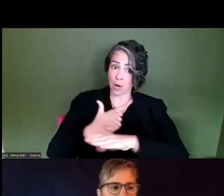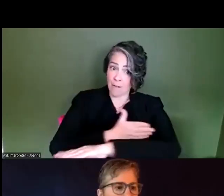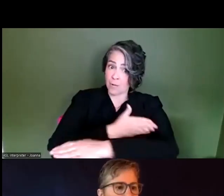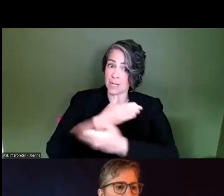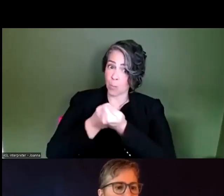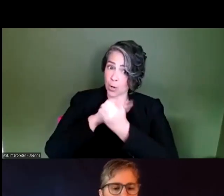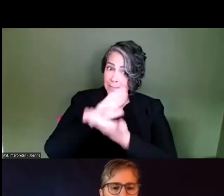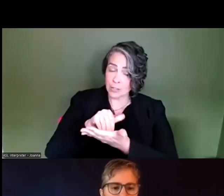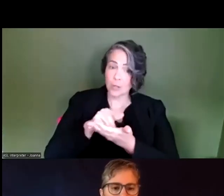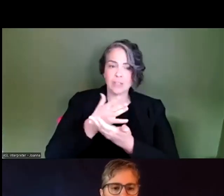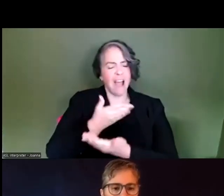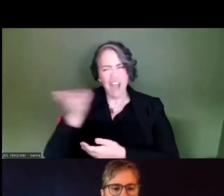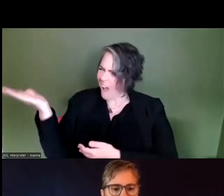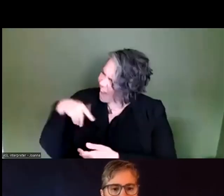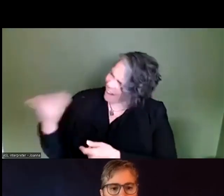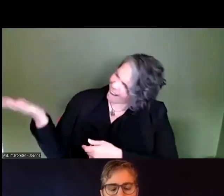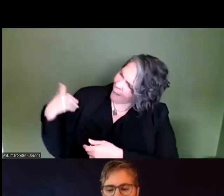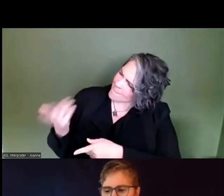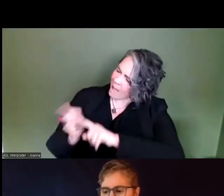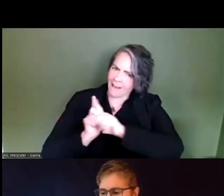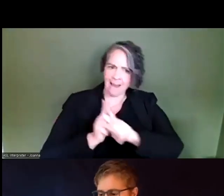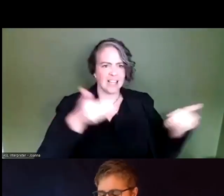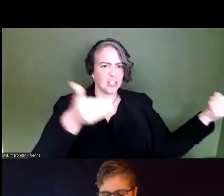So I guess that's also part of “recovery capital,” the people I know. And then I